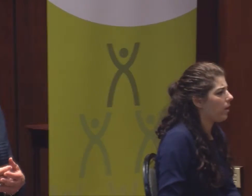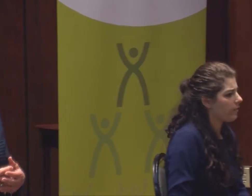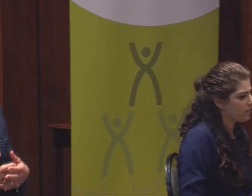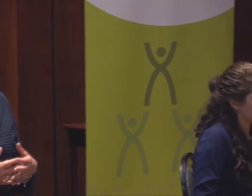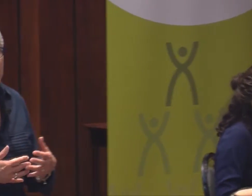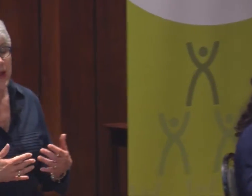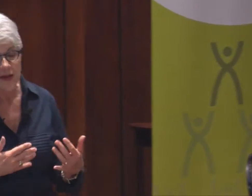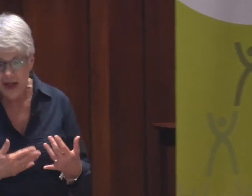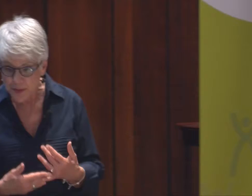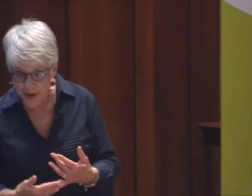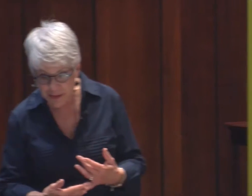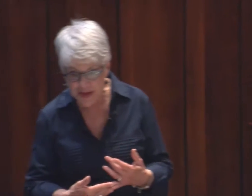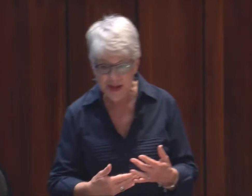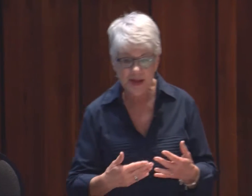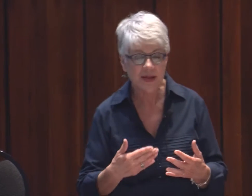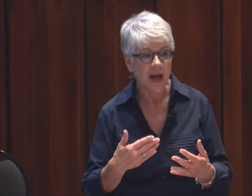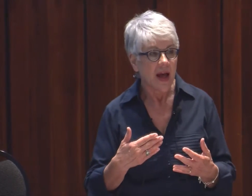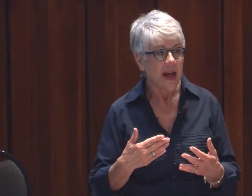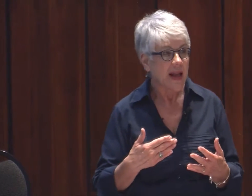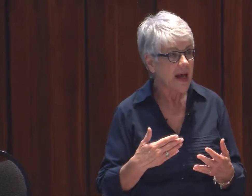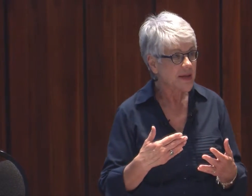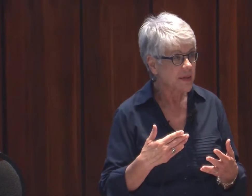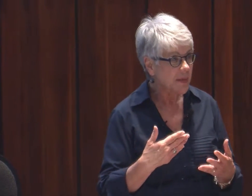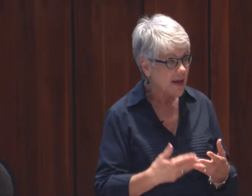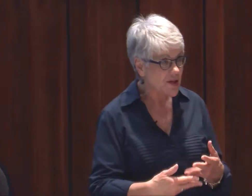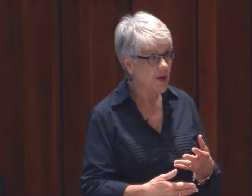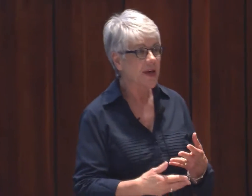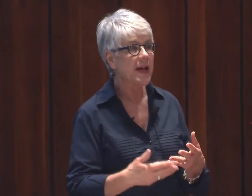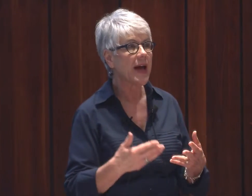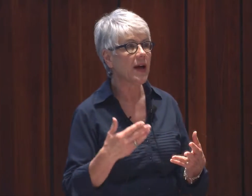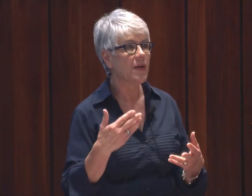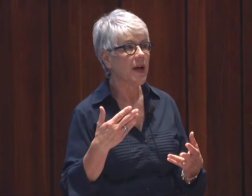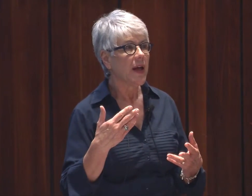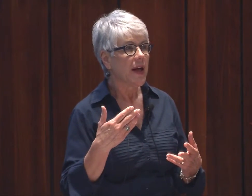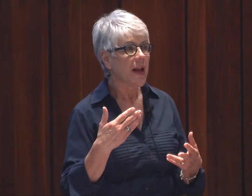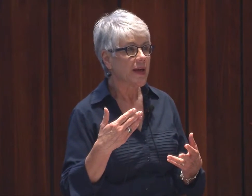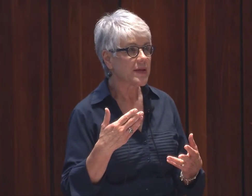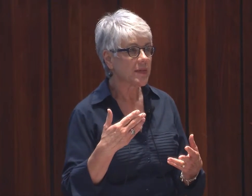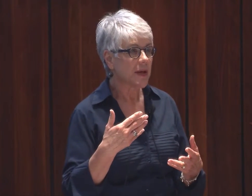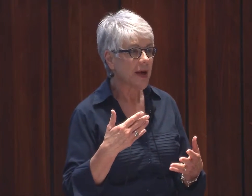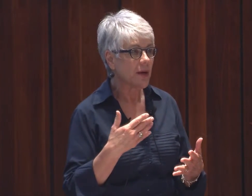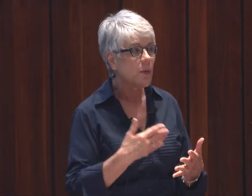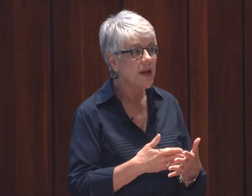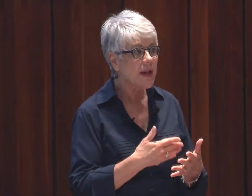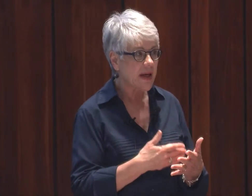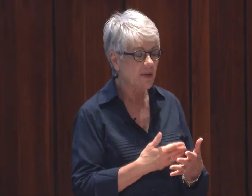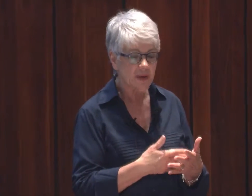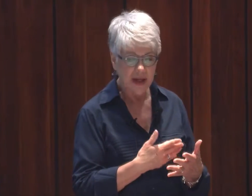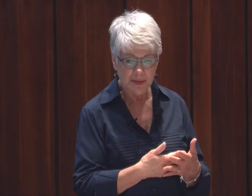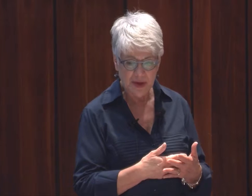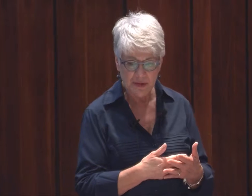child's preferences. It has to be about slowing down. It has to be about really carefully observing,